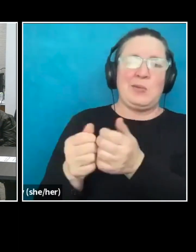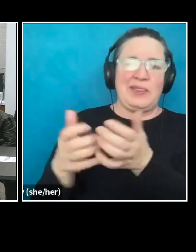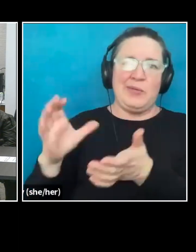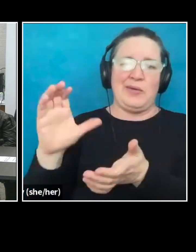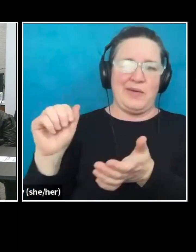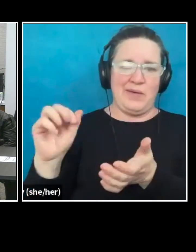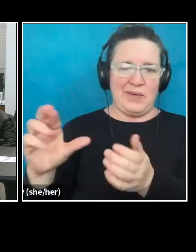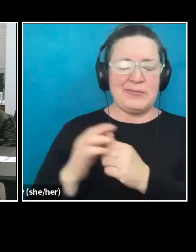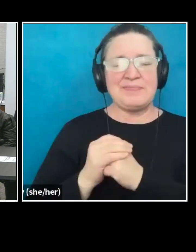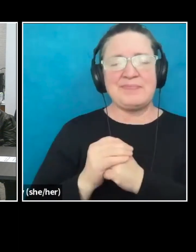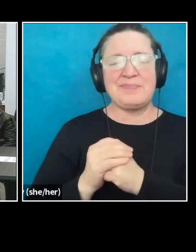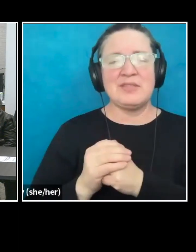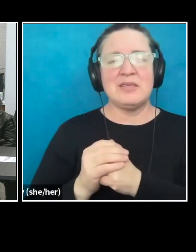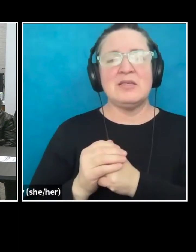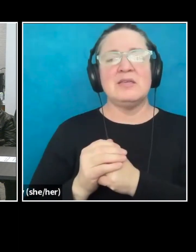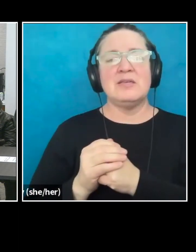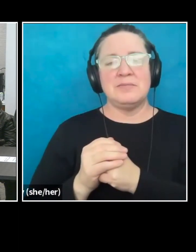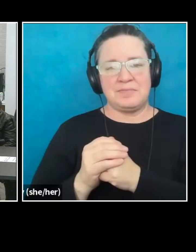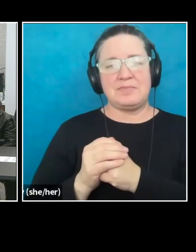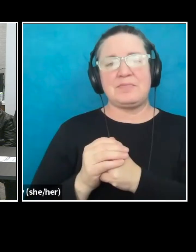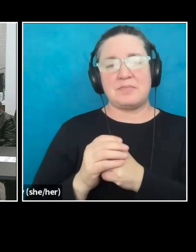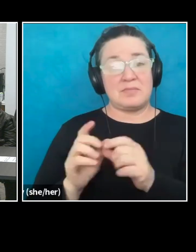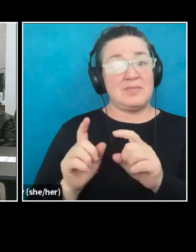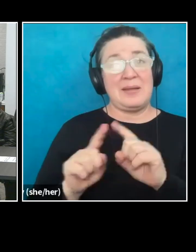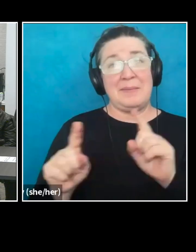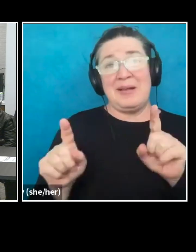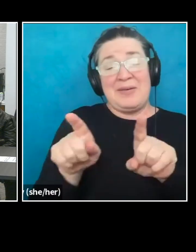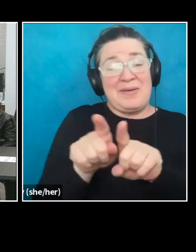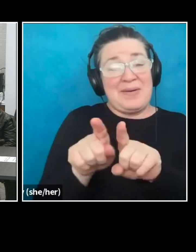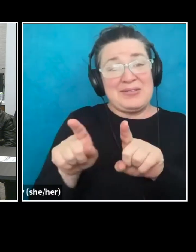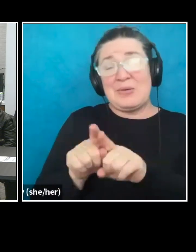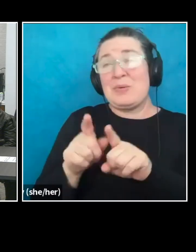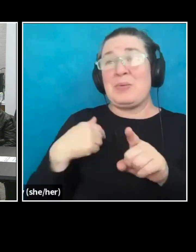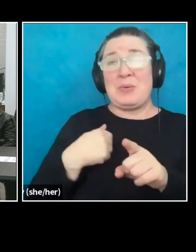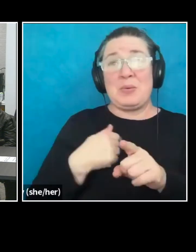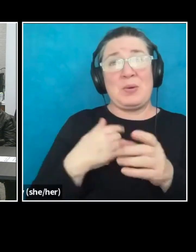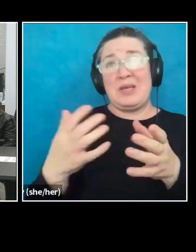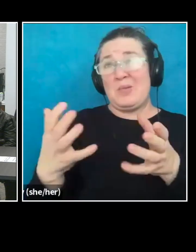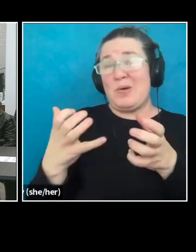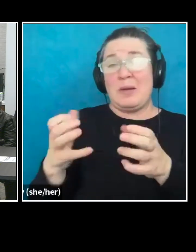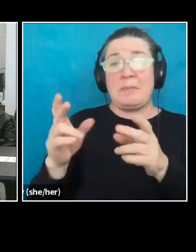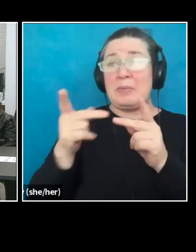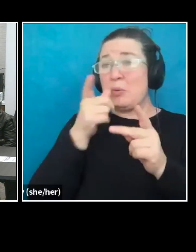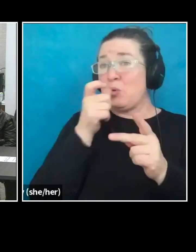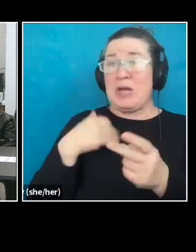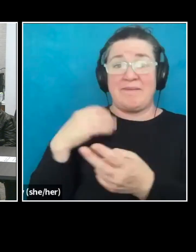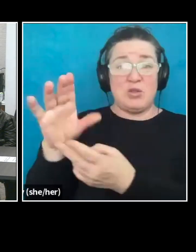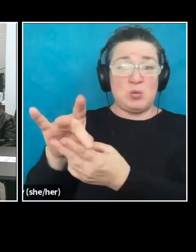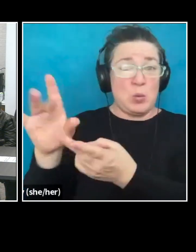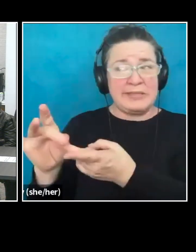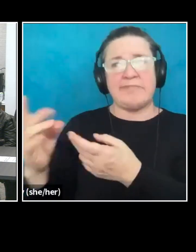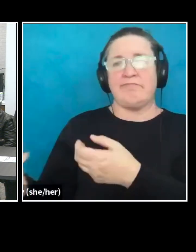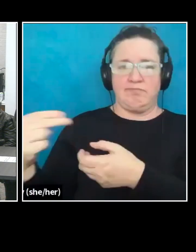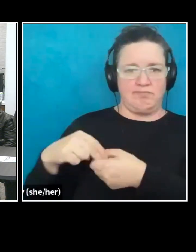work is also within the transit space is also just getting choice riders on board. And the dominant